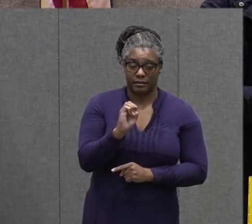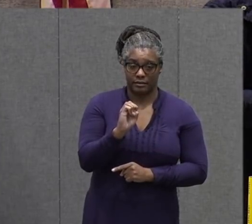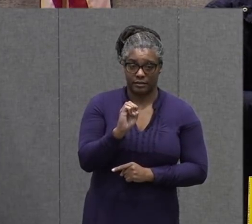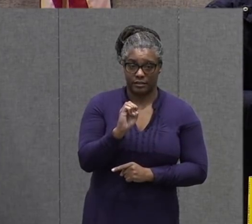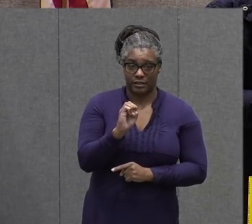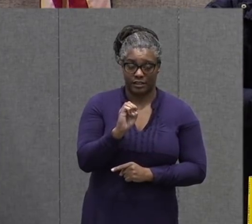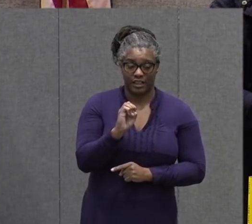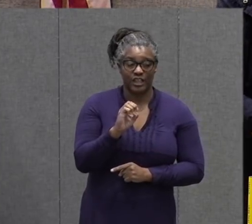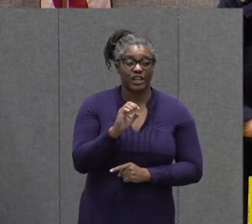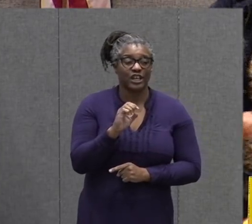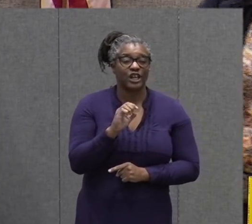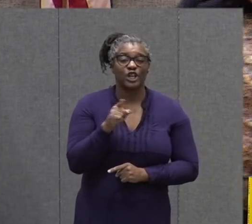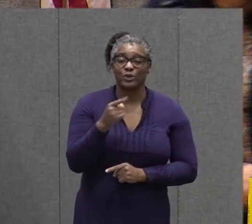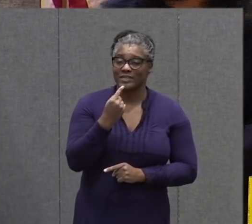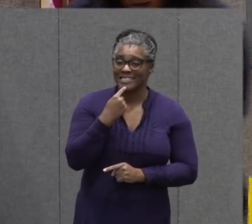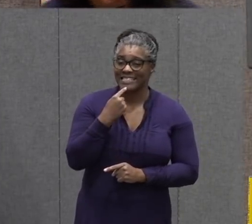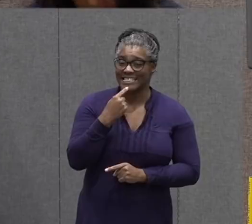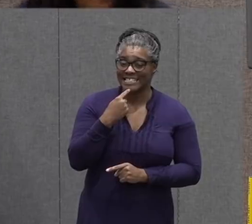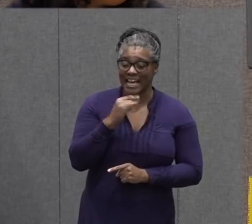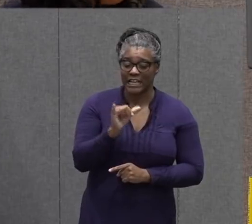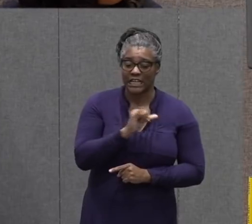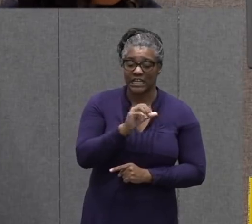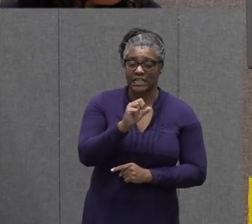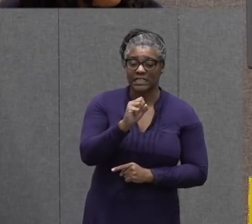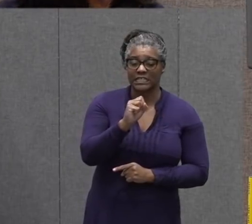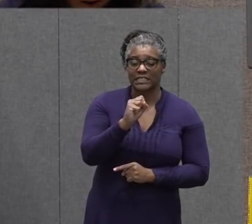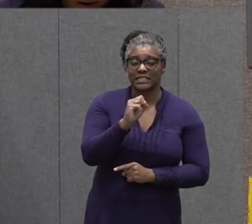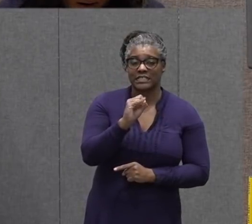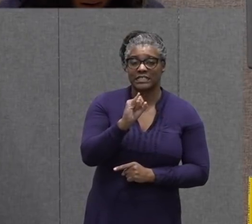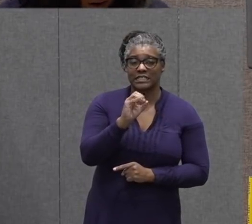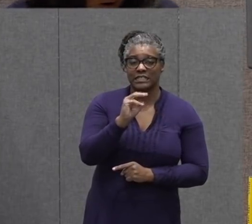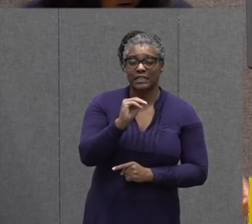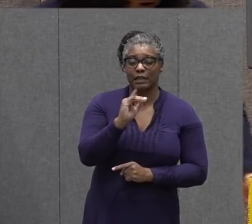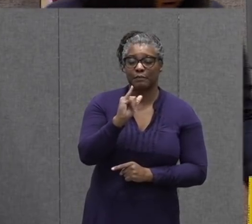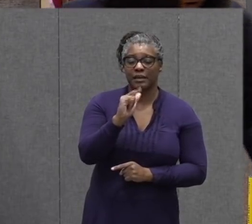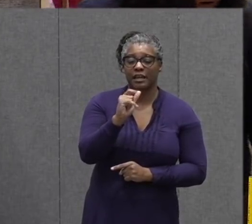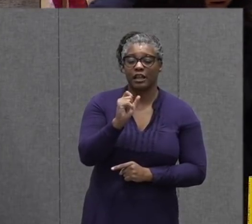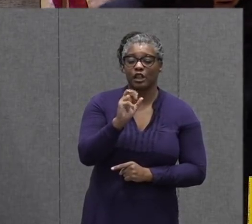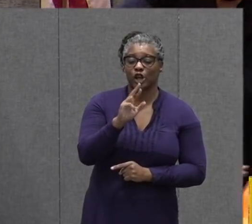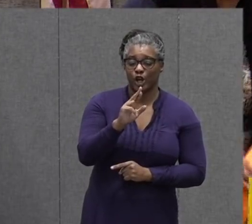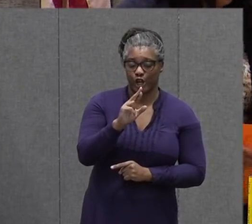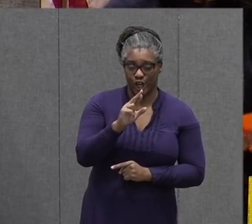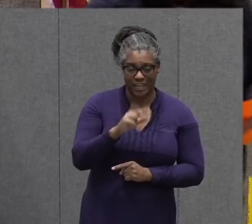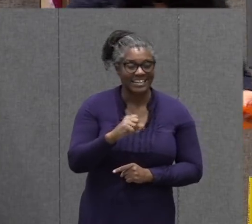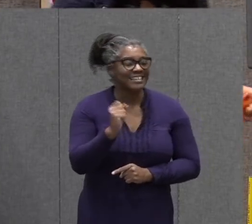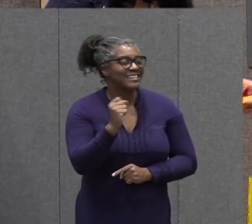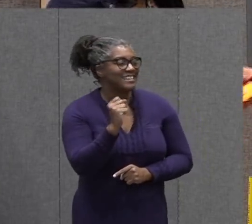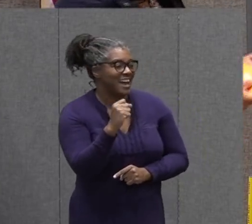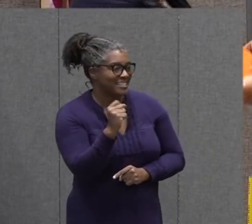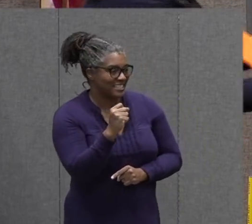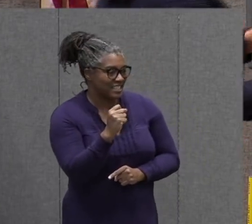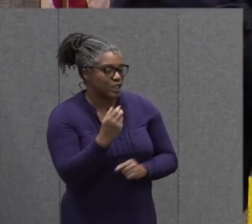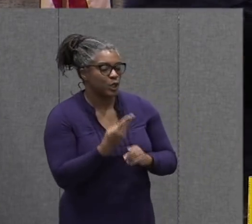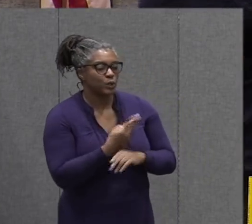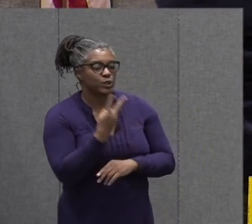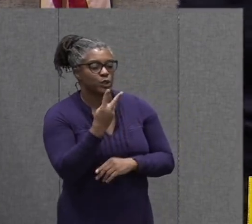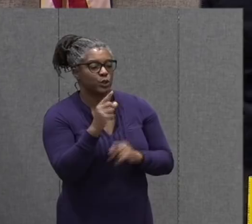[Miss Martindale] Similar, using two words. This is how I always remember, using the word like, or as.